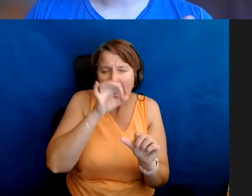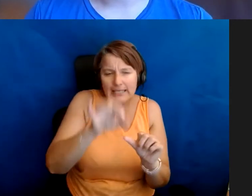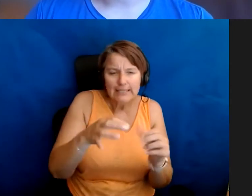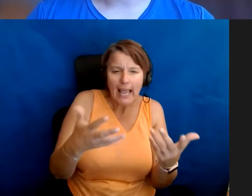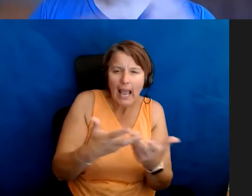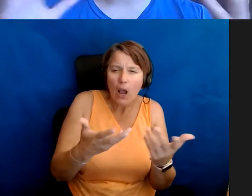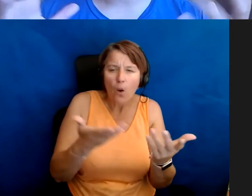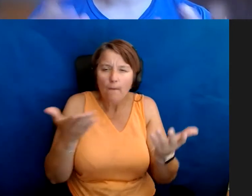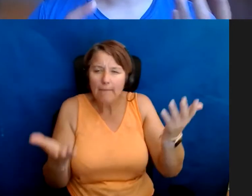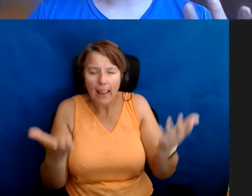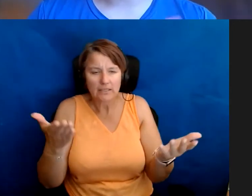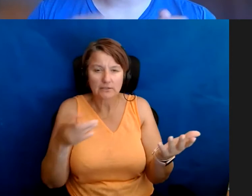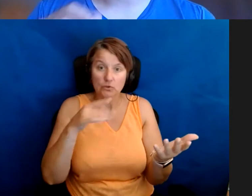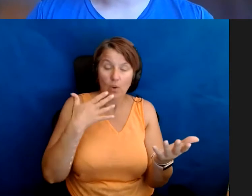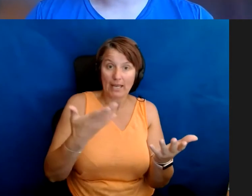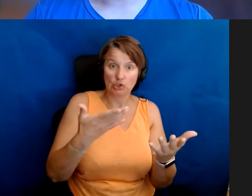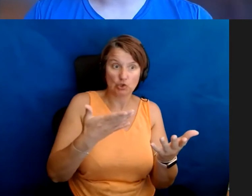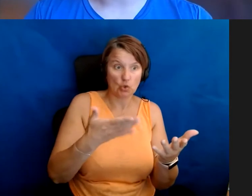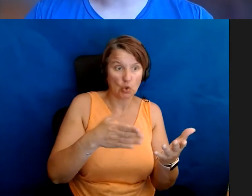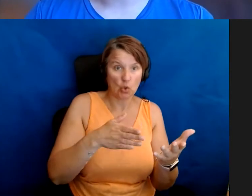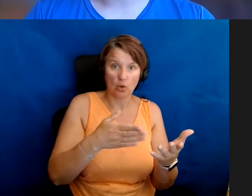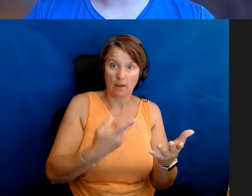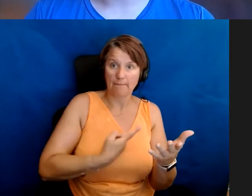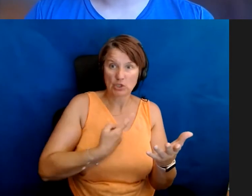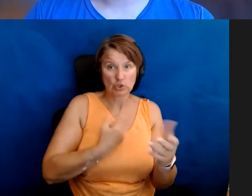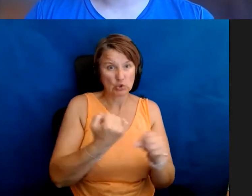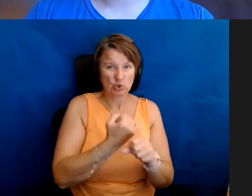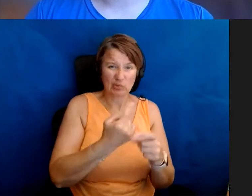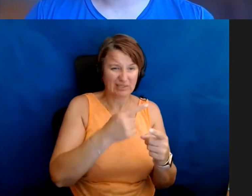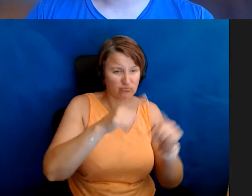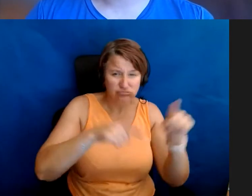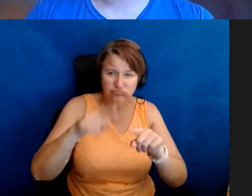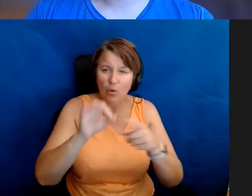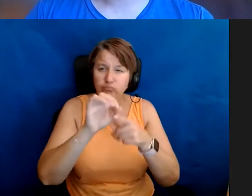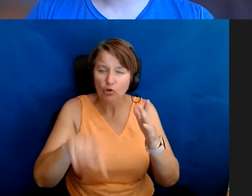When you're when you as a practice? Are you personally doing multiple projects?